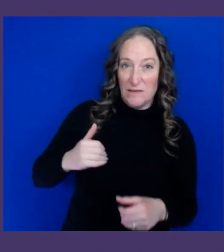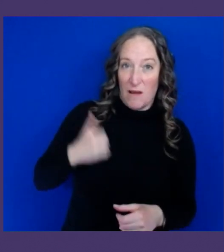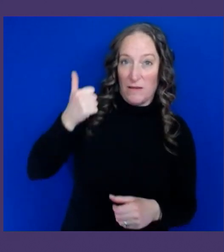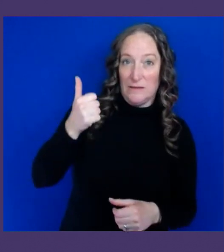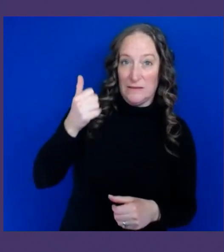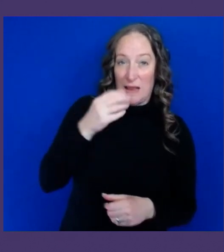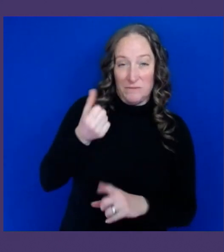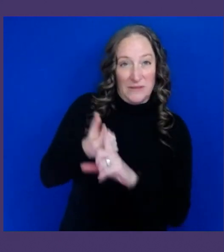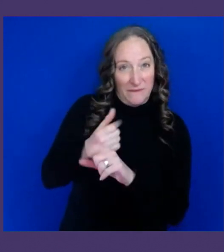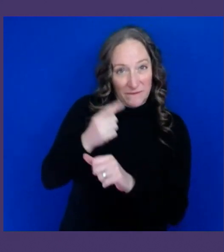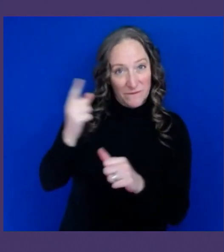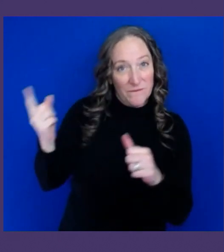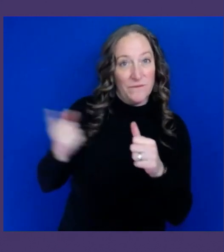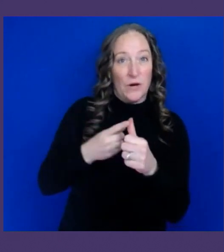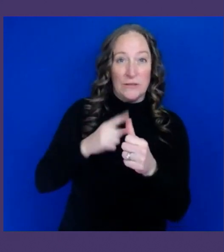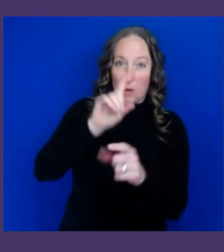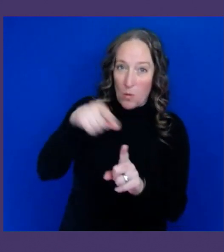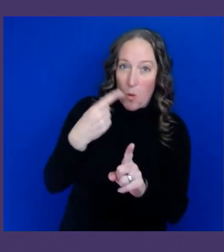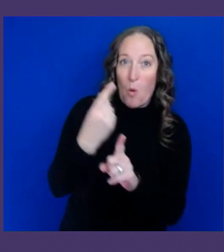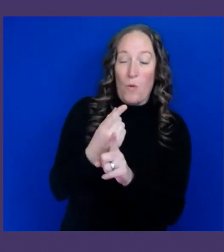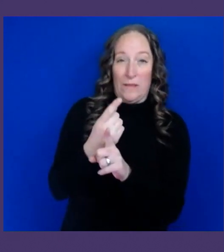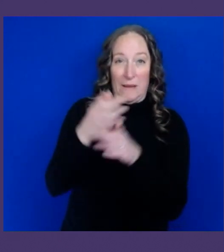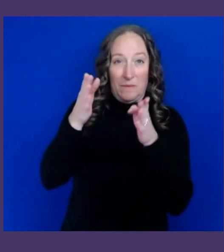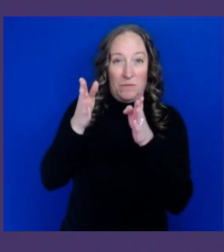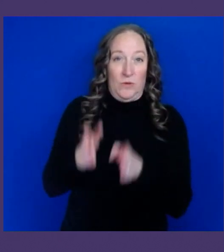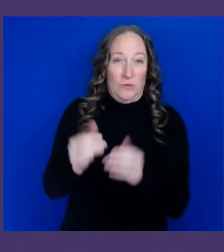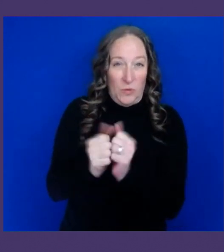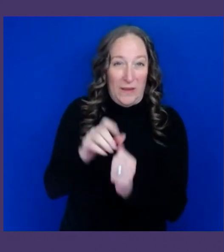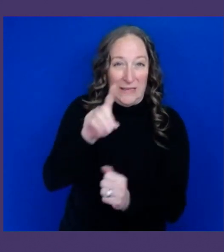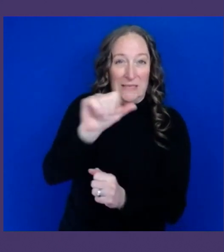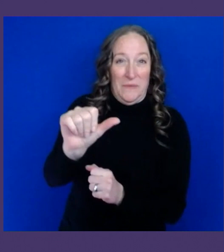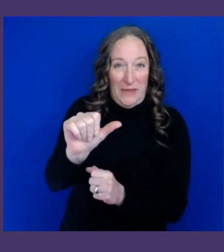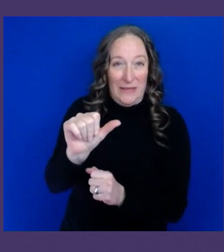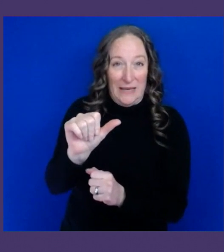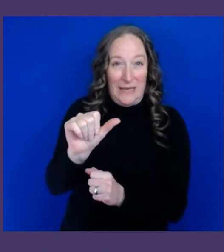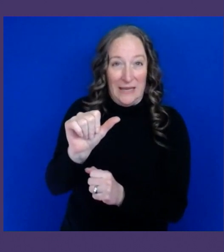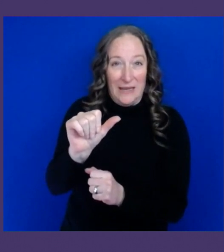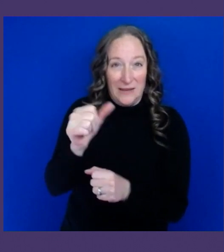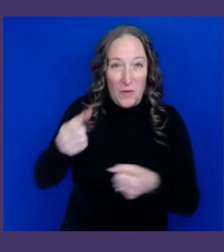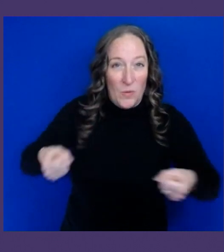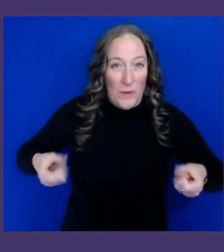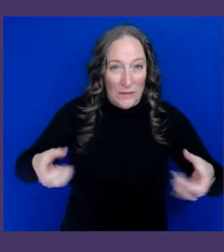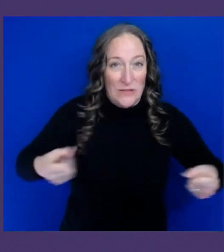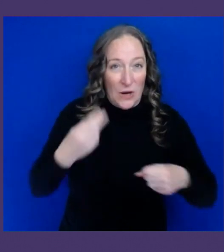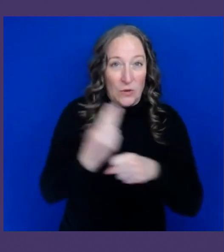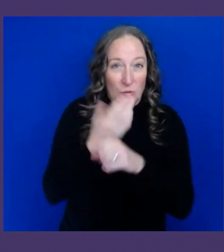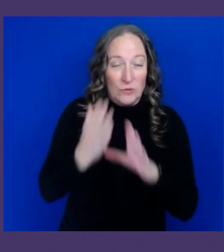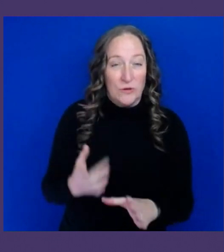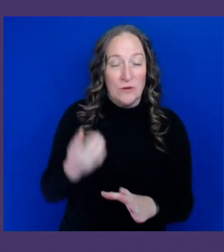a disability and wheelchair user to be an Australian senator. Jordan is a passionate advocate,